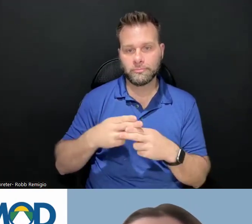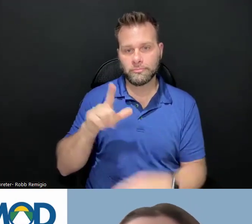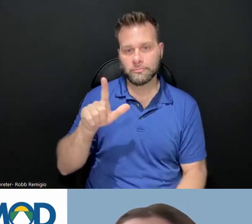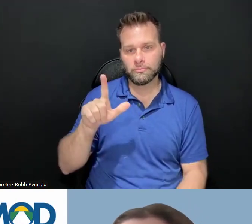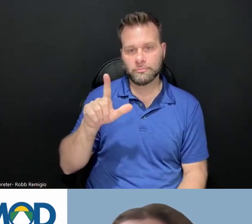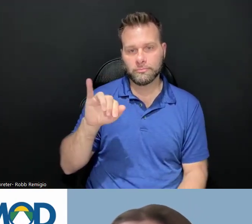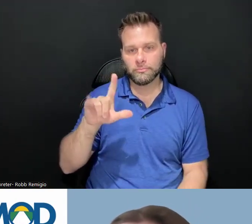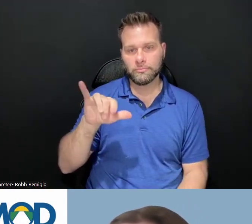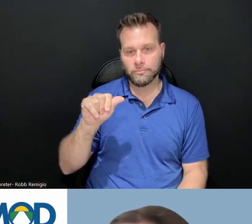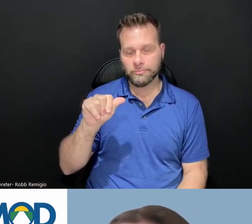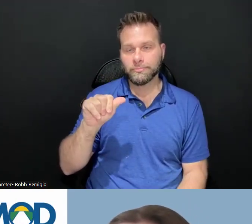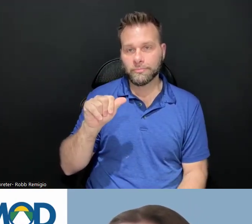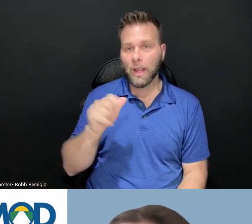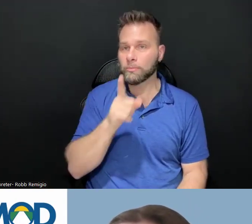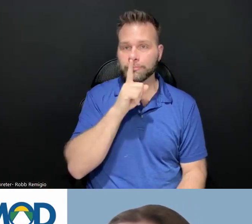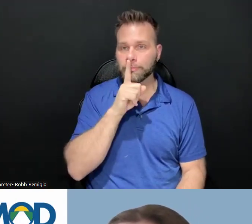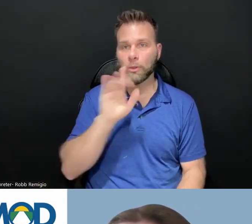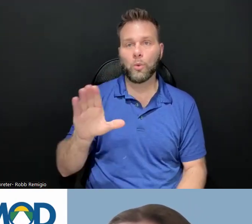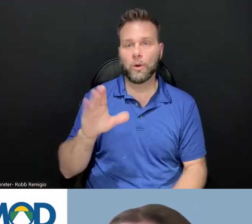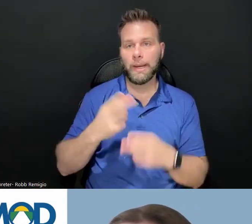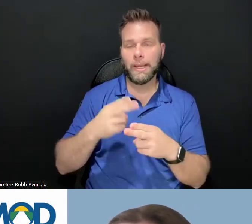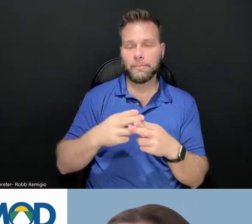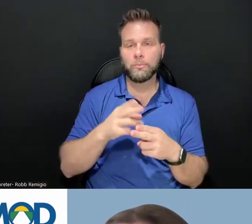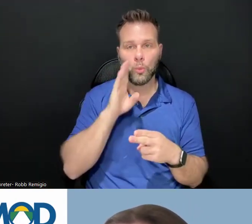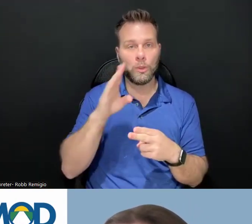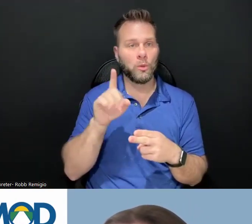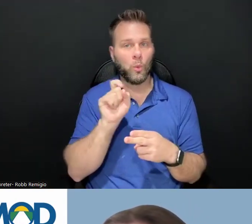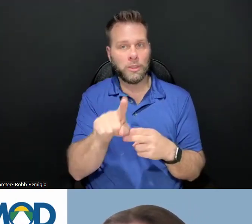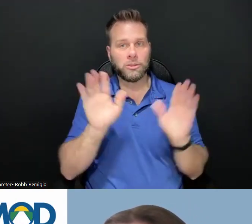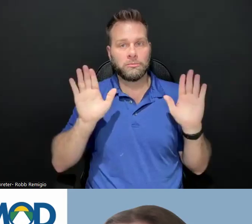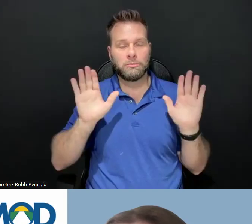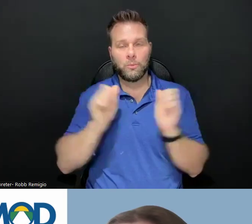Select my name in the chat and I will not say your name and I'll read it out loud.